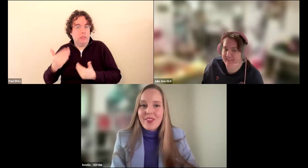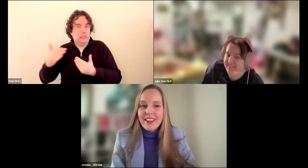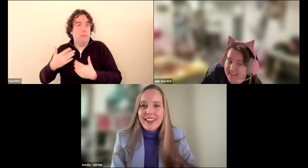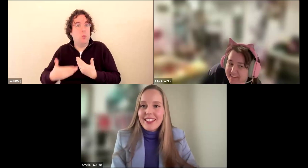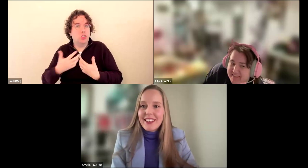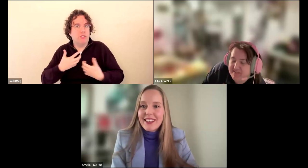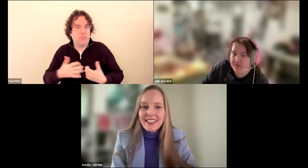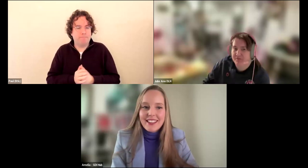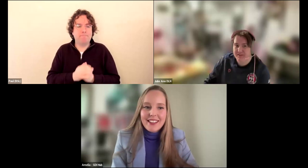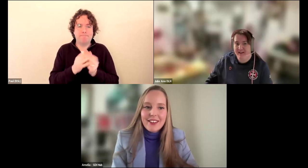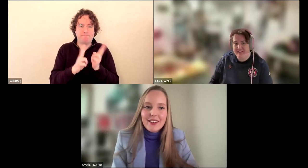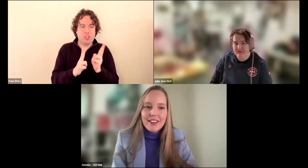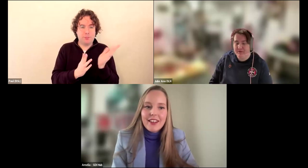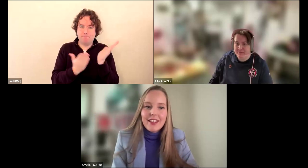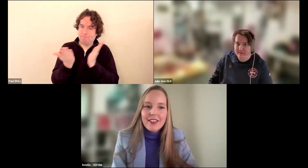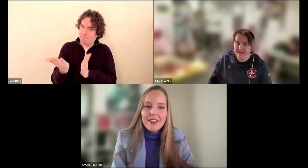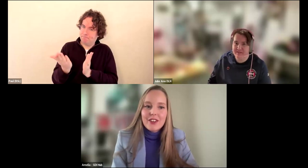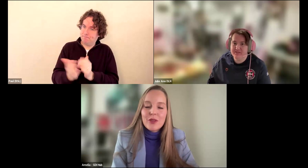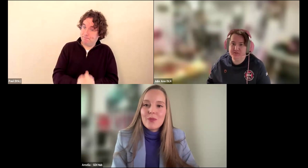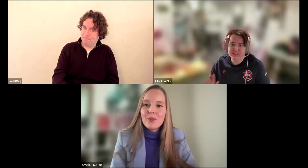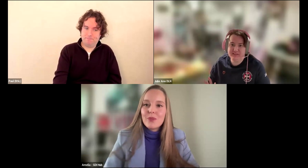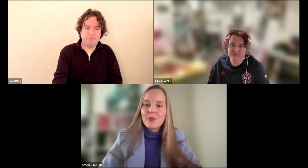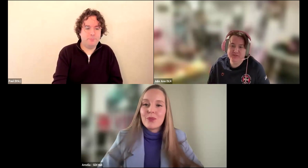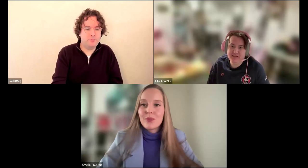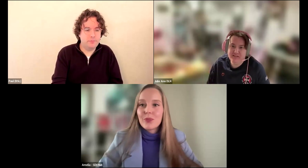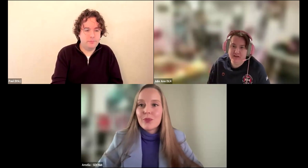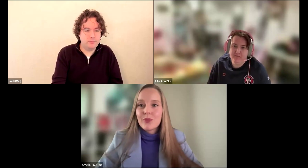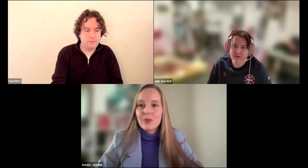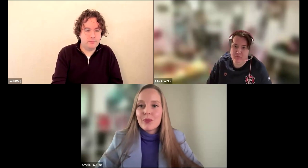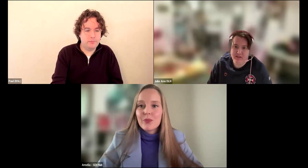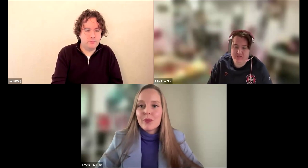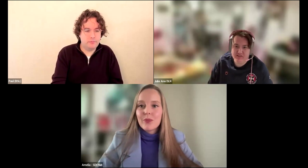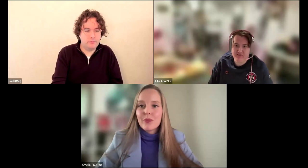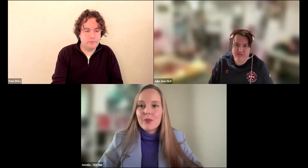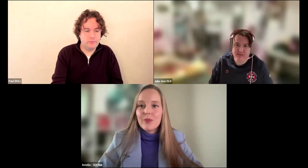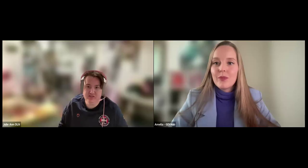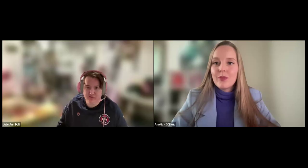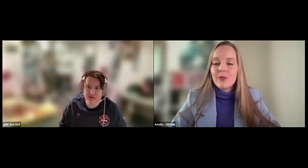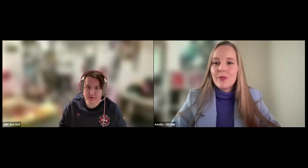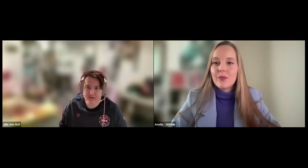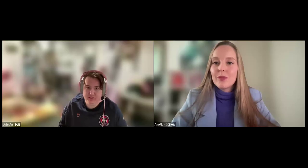Julie Ann: Yeah. So hi, everyone. My name is Julianne Foushee. I'm a PhD student. And just for a quick